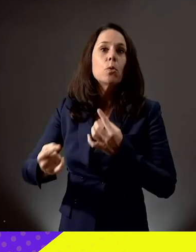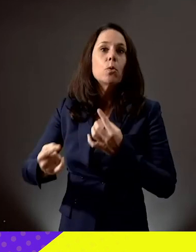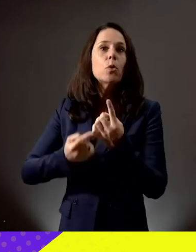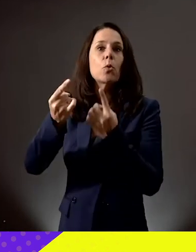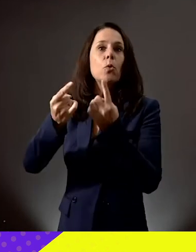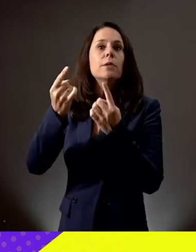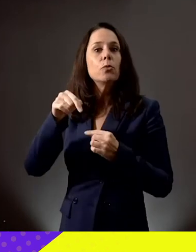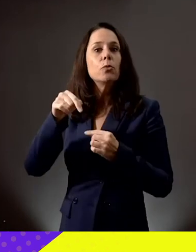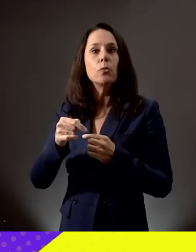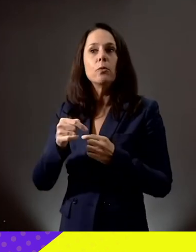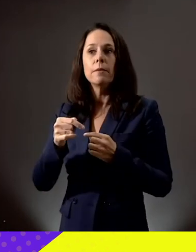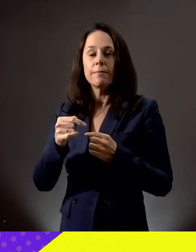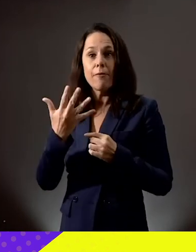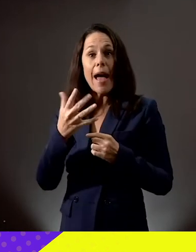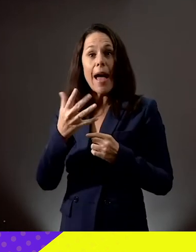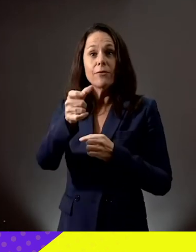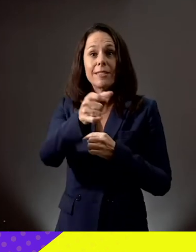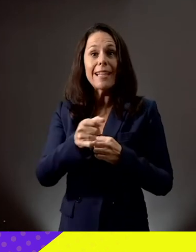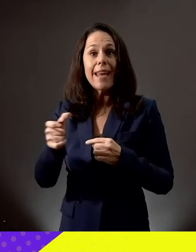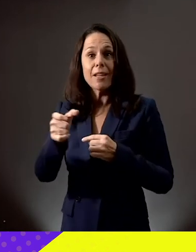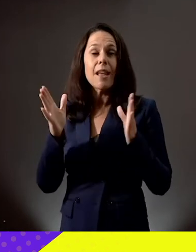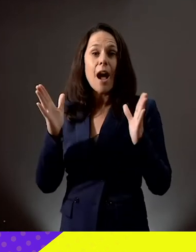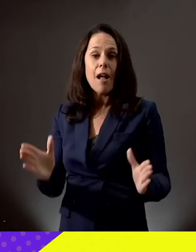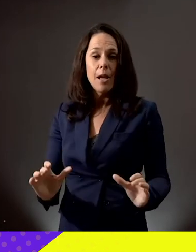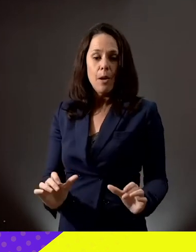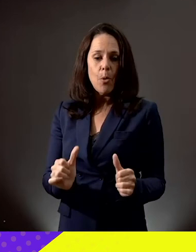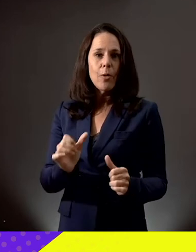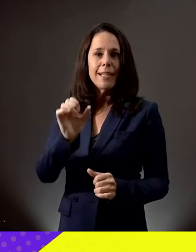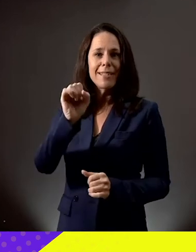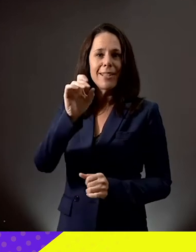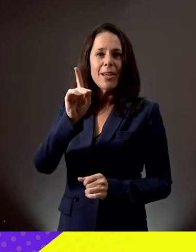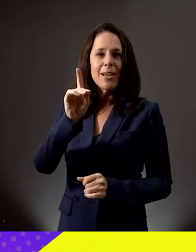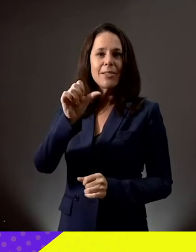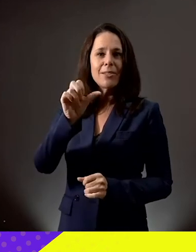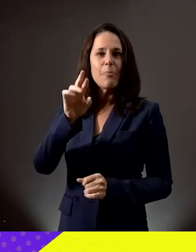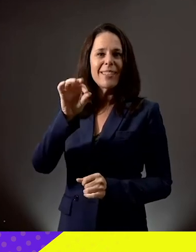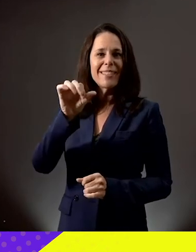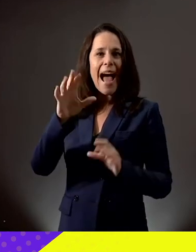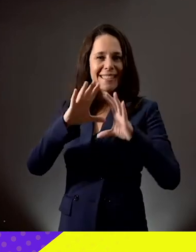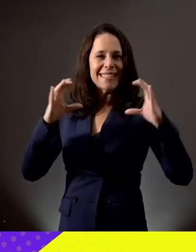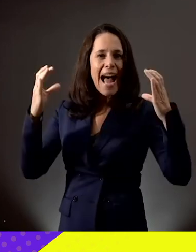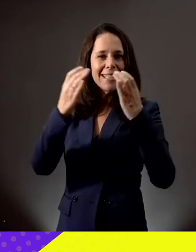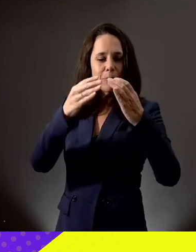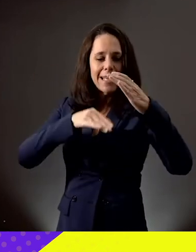We started under the stands at the Sparta Stadium... where De Betrokken Spartaan got involved.